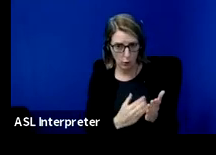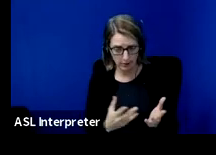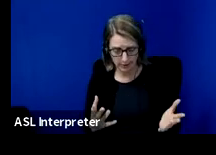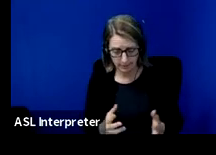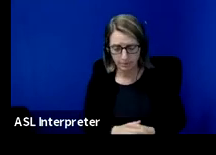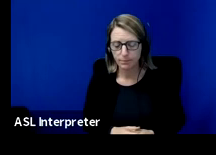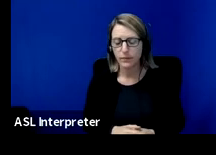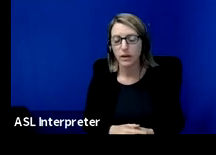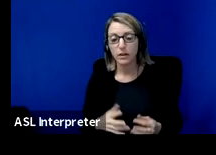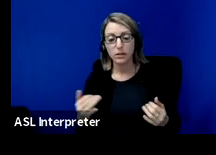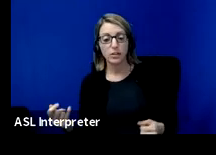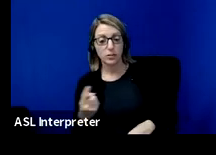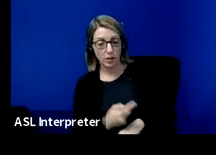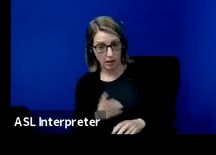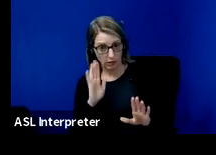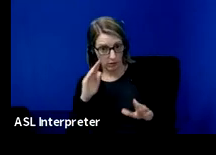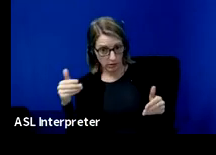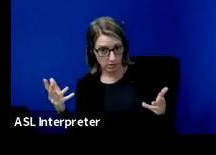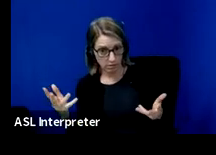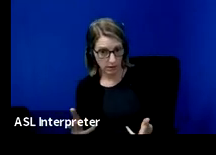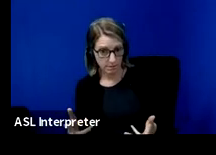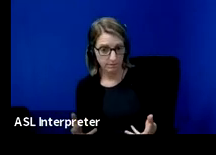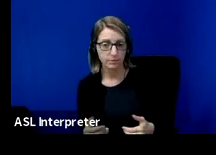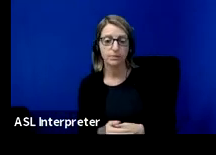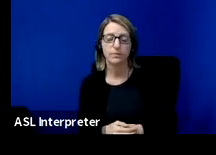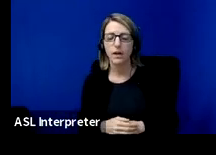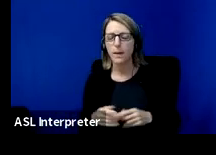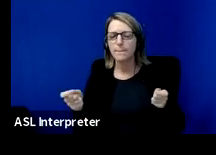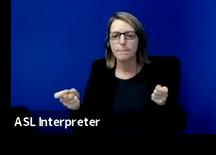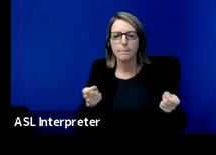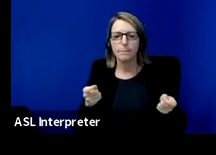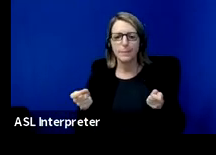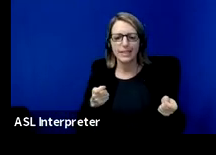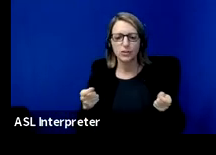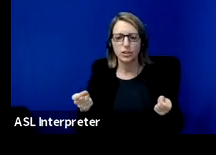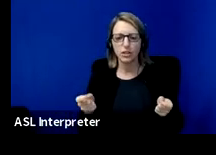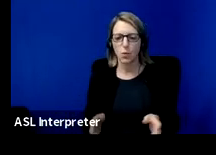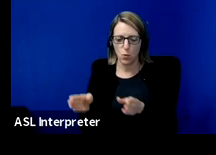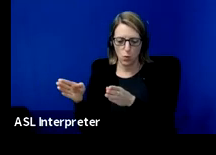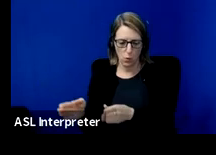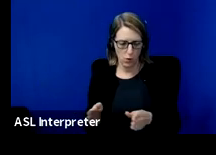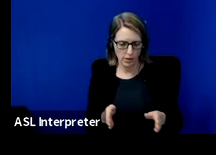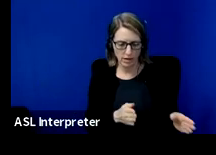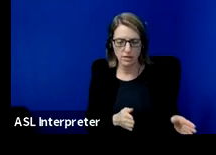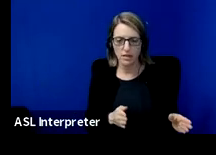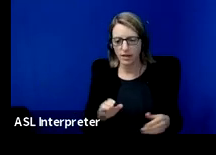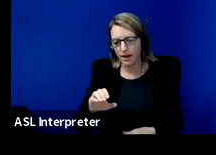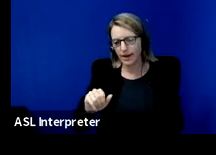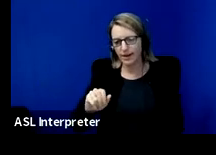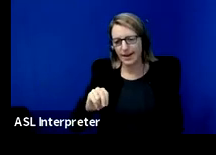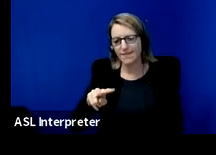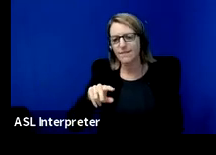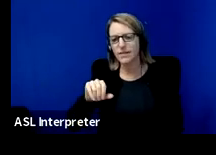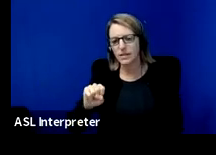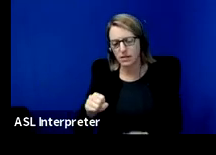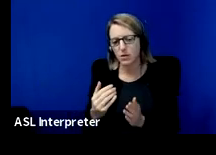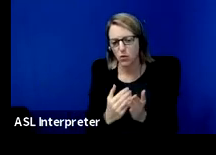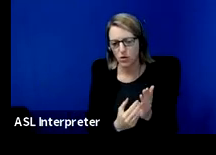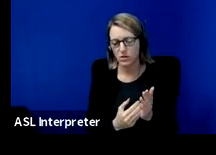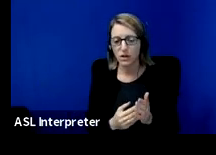ESD 112-- Kristina Wambold: Today, our focus is going to be all around managing and organizing our Canvas course we will touch on assignments.